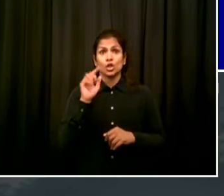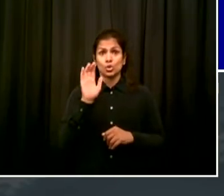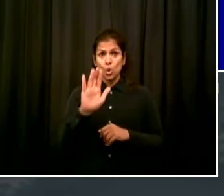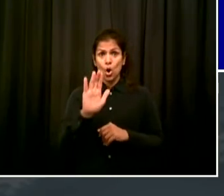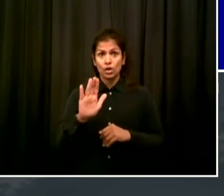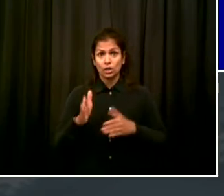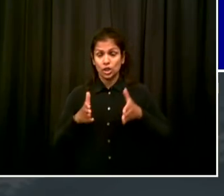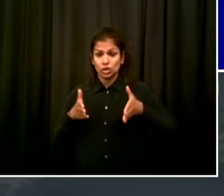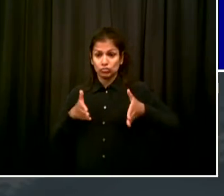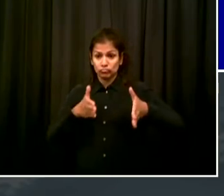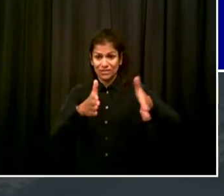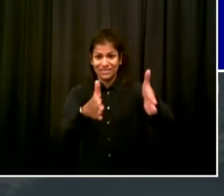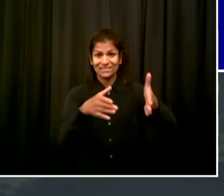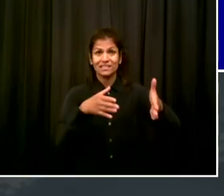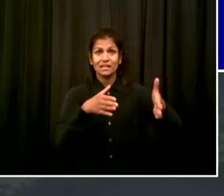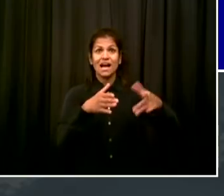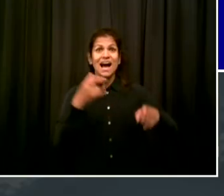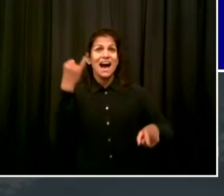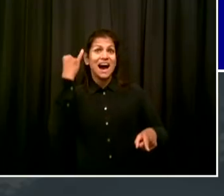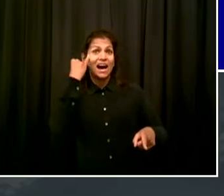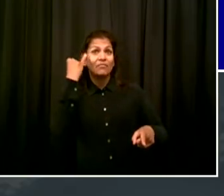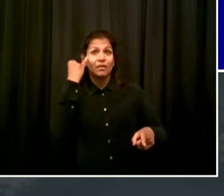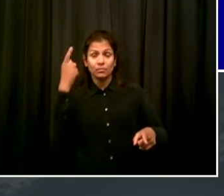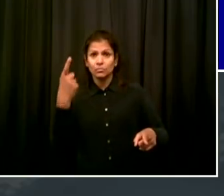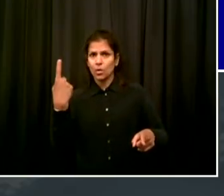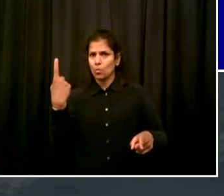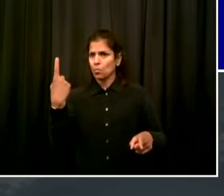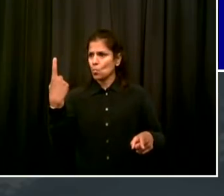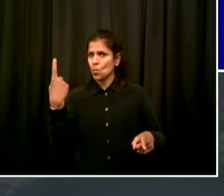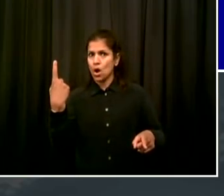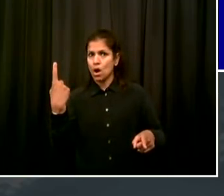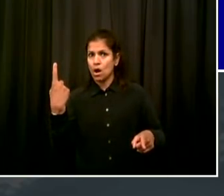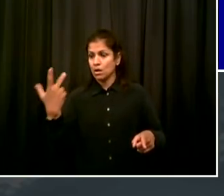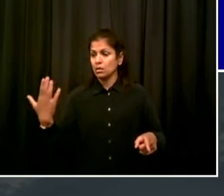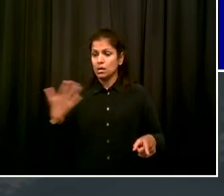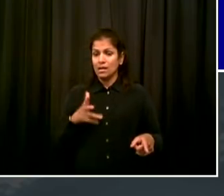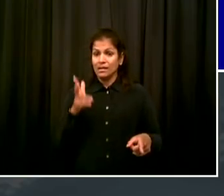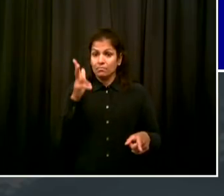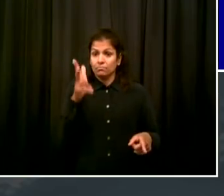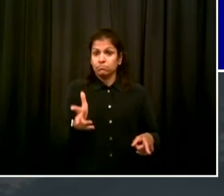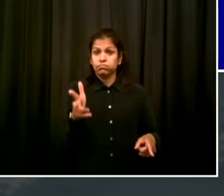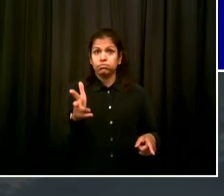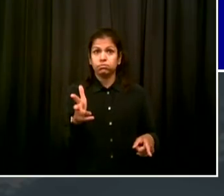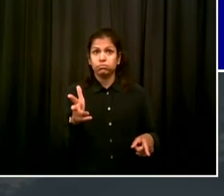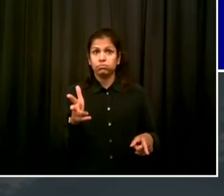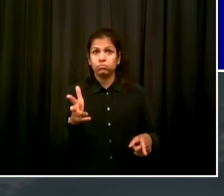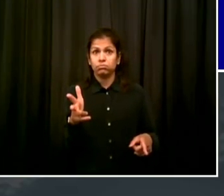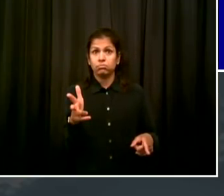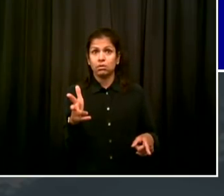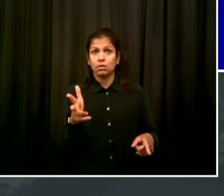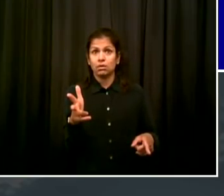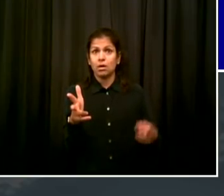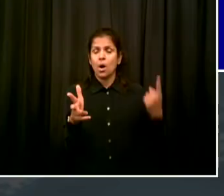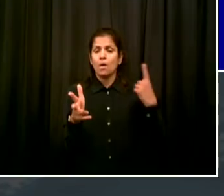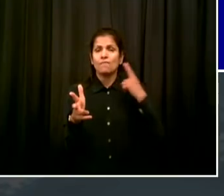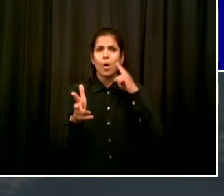TO WORK HARD TO GET THIS RIGHT FOR PEOPLE . FOR FOLKS WHO'VE ALTNAERTE SIDE PARKING IF YOU